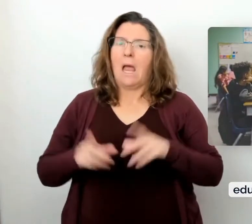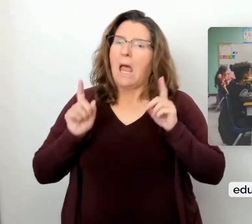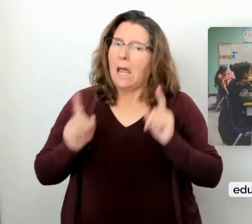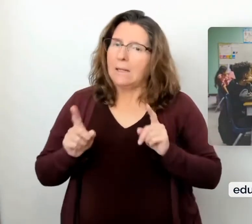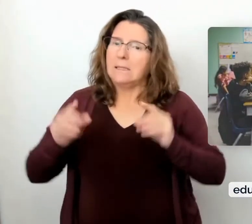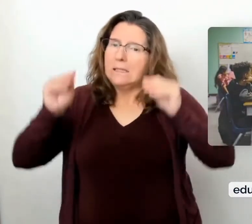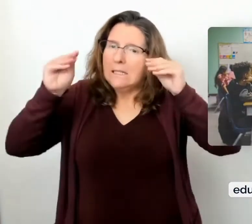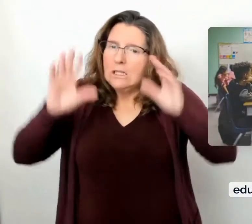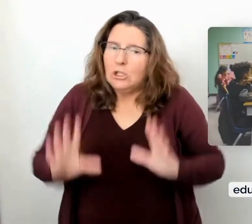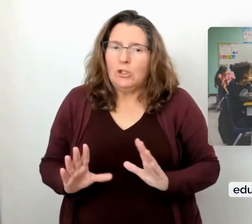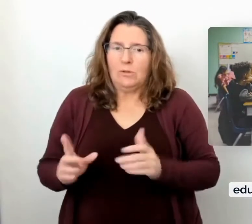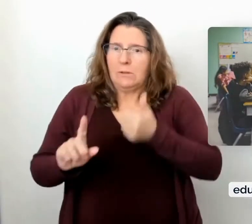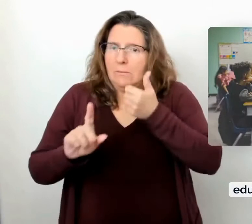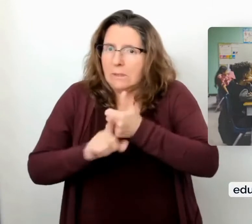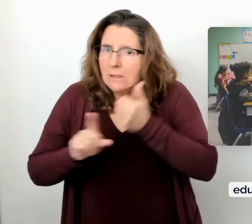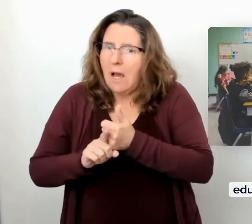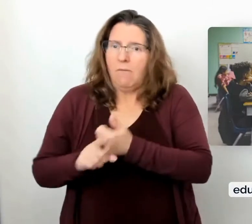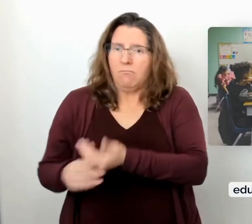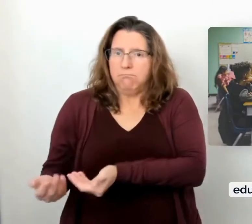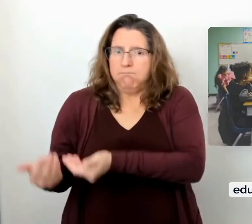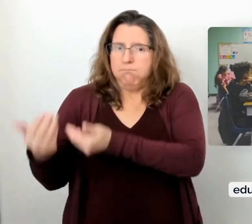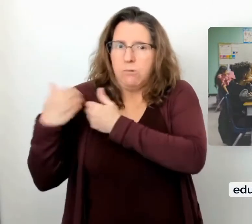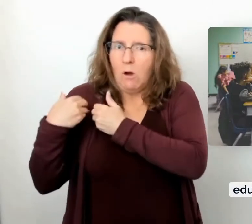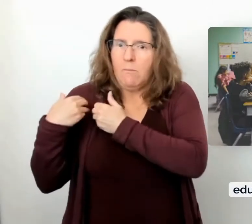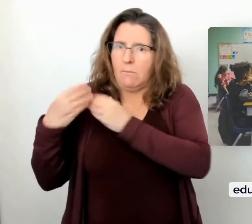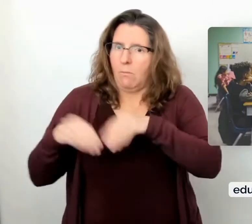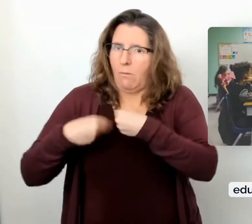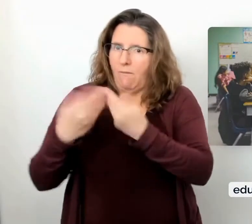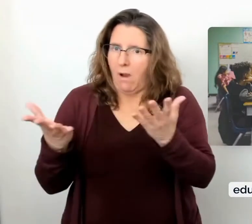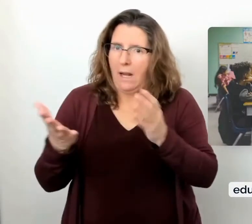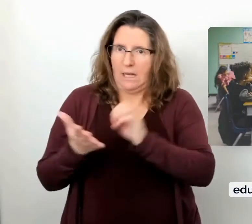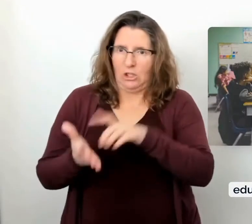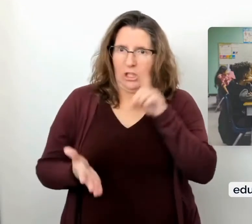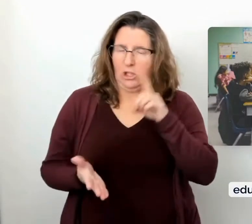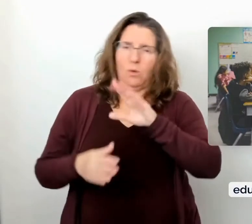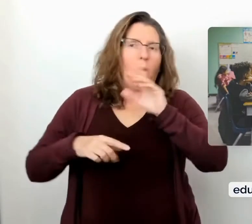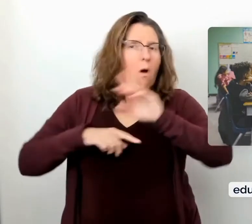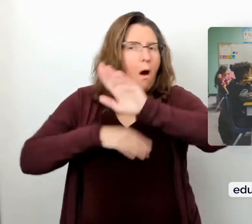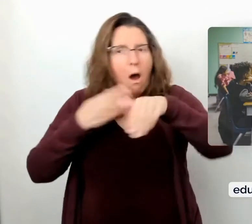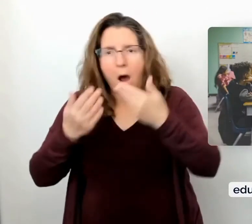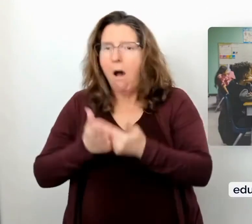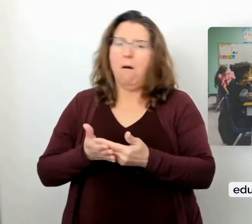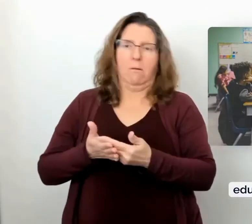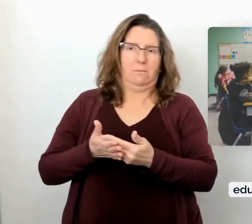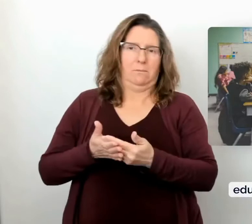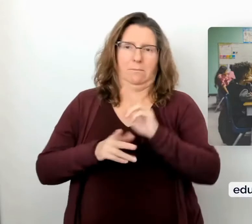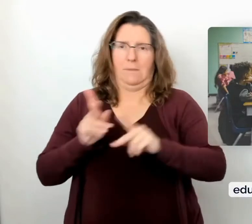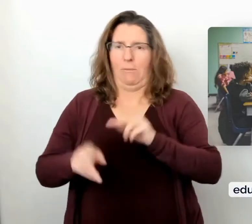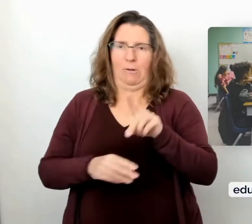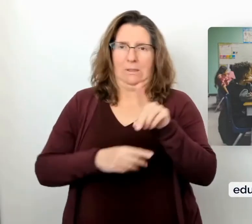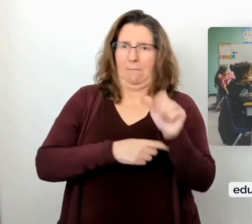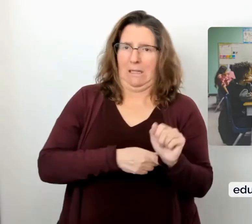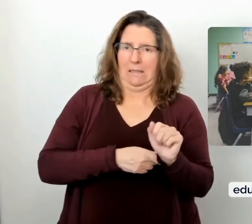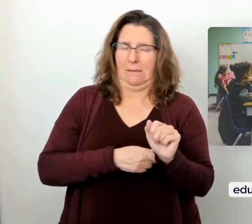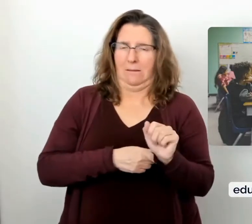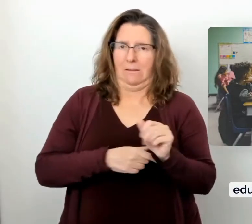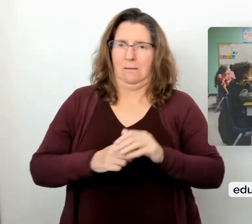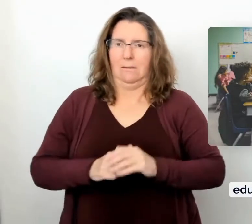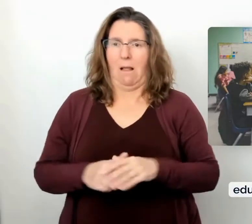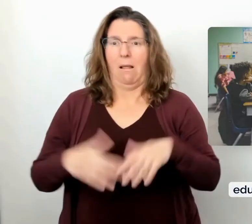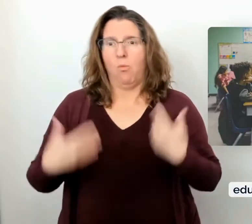The expectation that teachers can teach ALL students with ANY disability, is a daunting one.